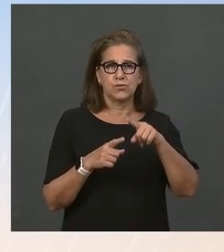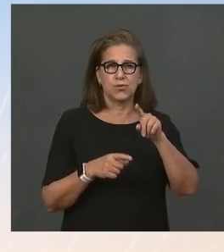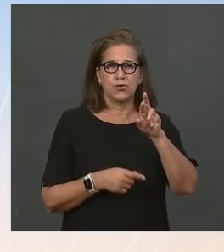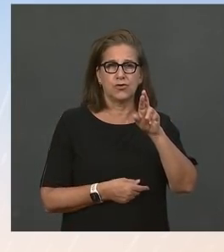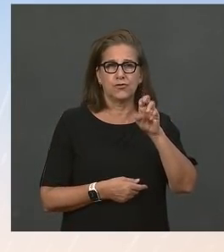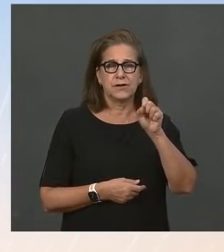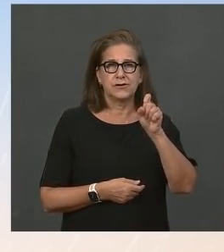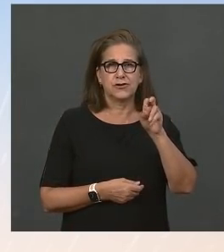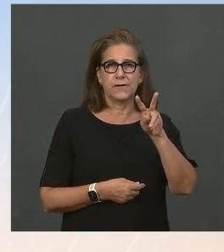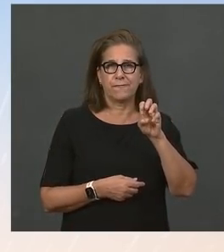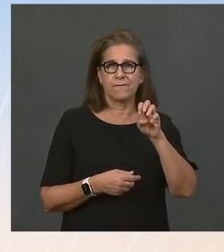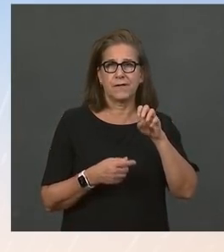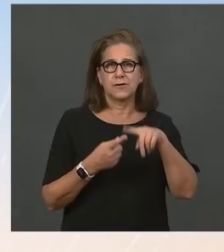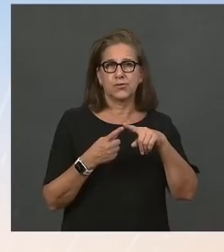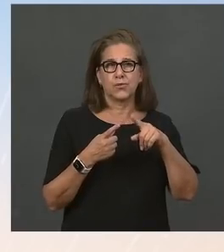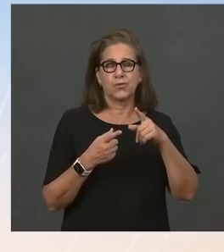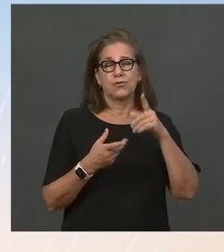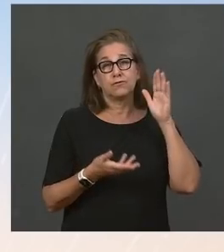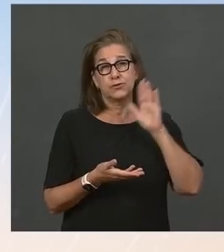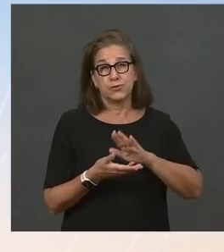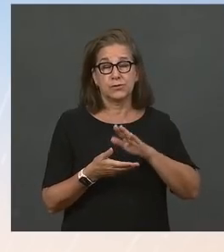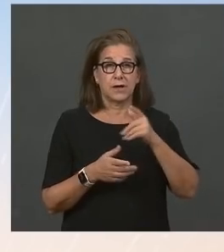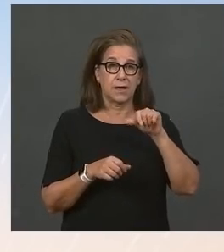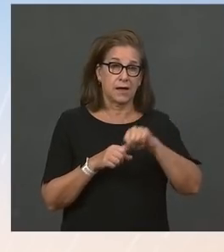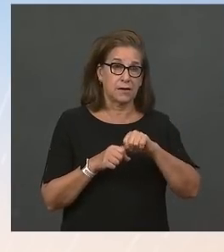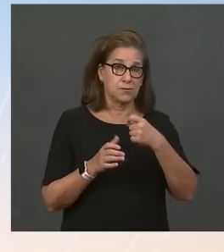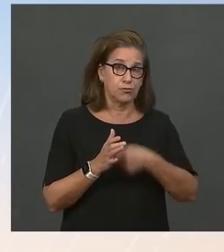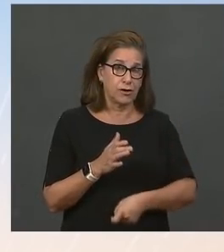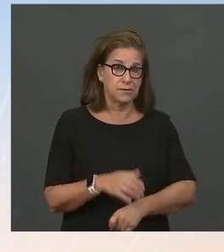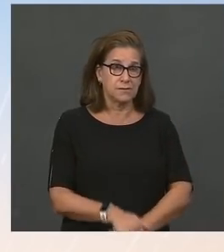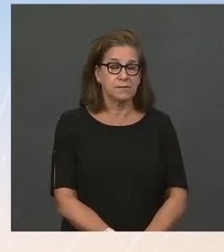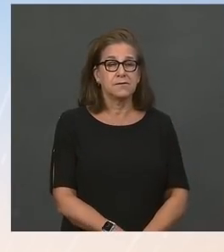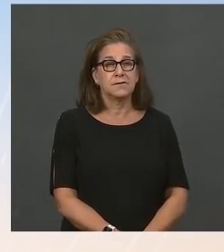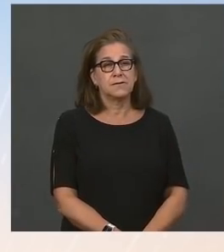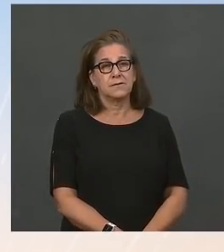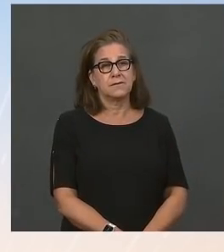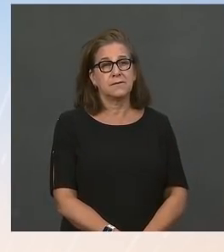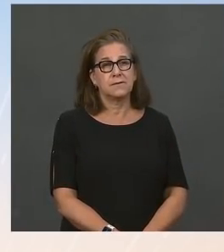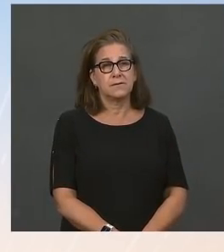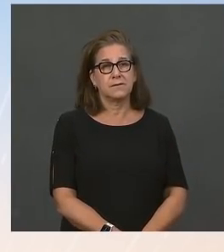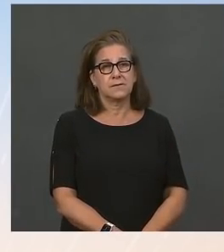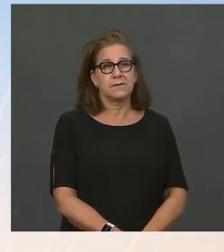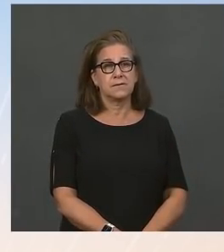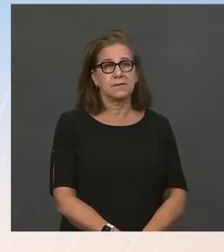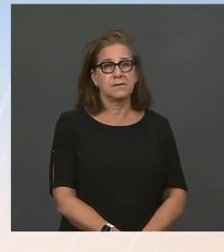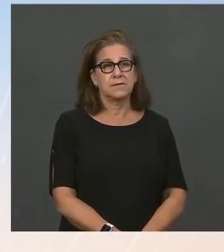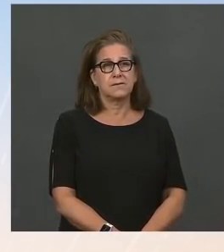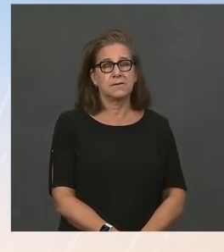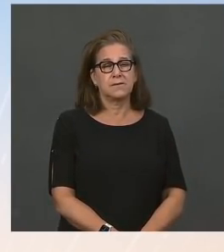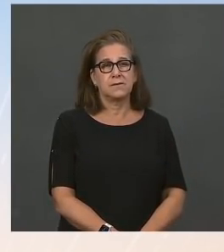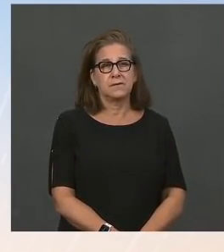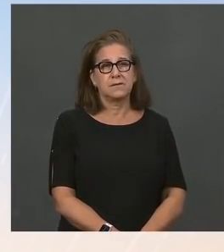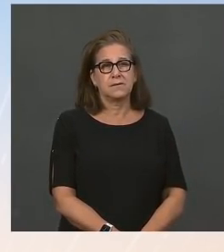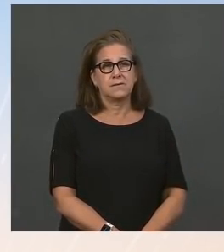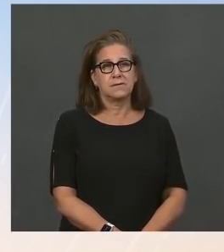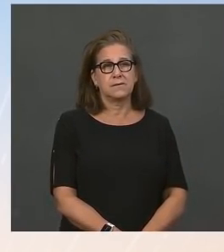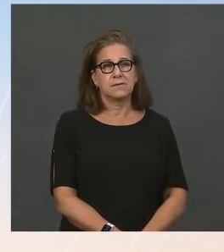saying that it's not going to block the Texas abortion ban, although it did grant an expedited review to take place, I think, by the start of November?